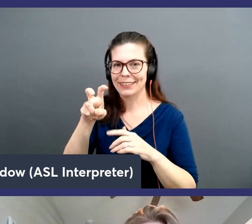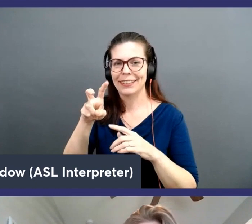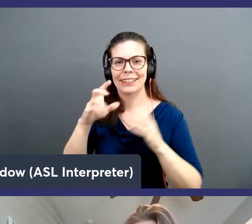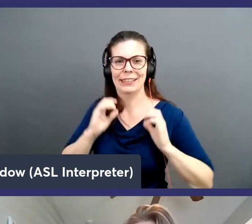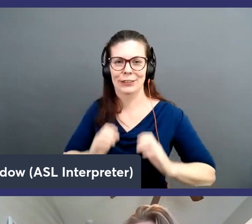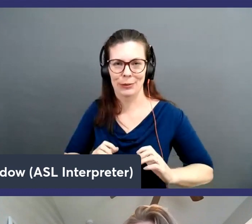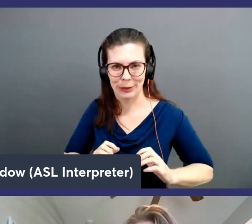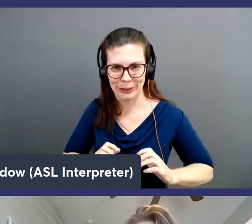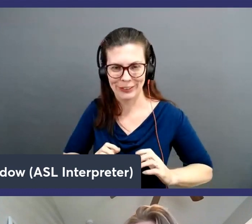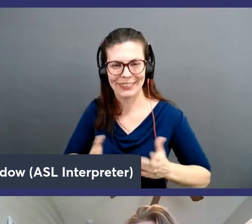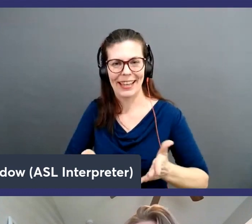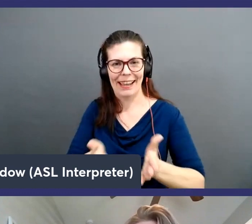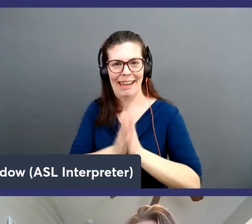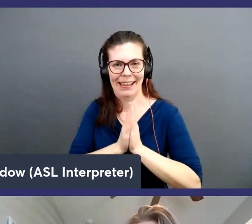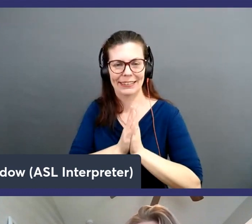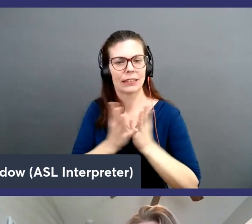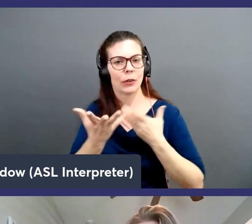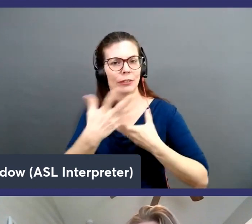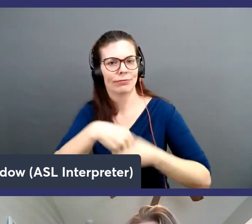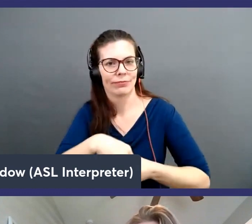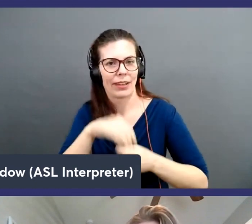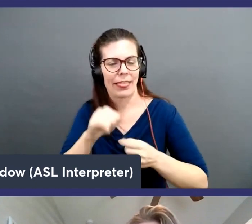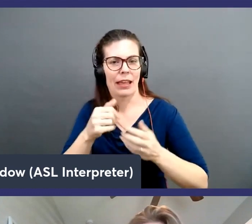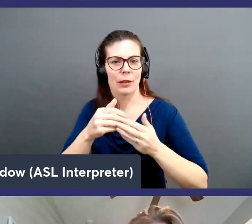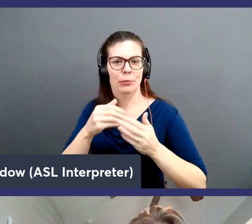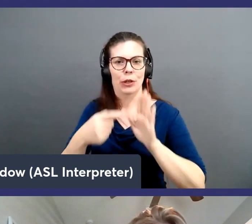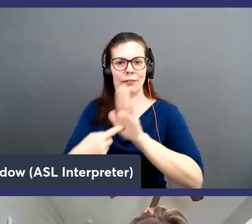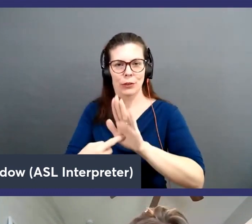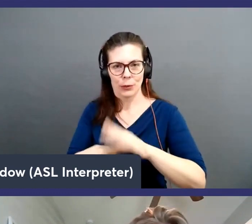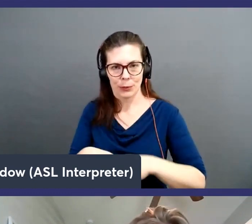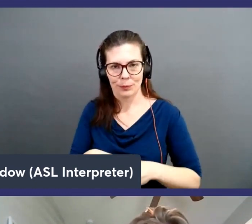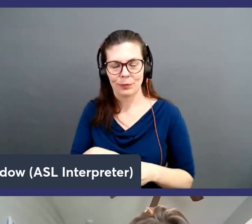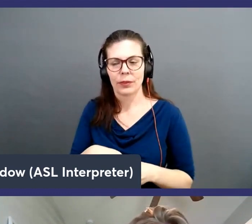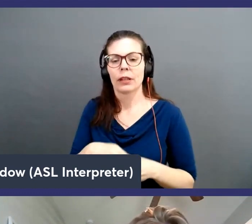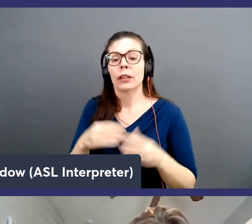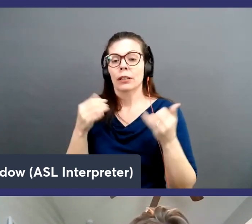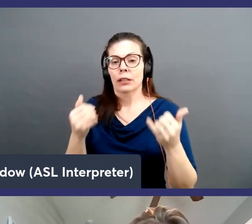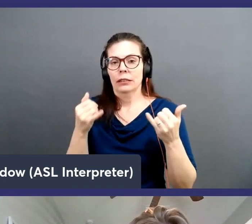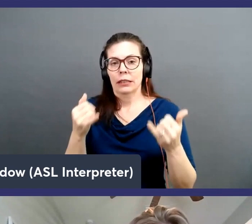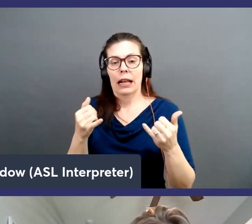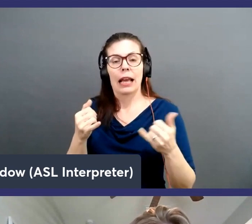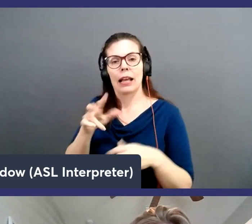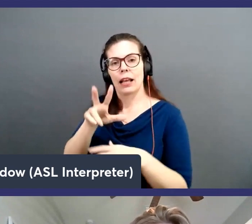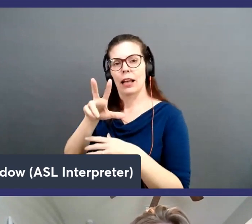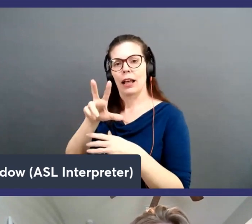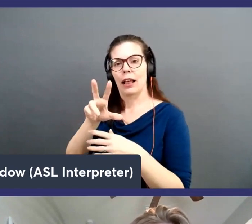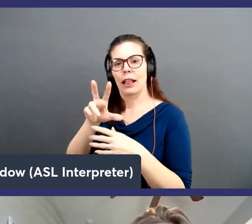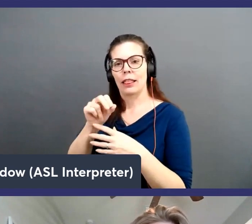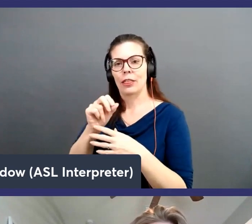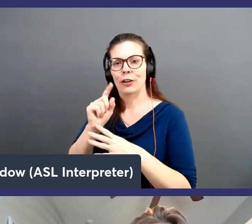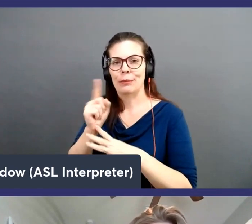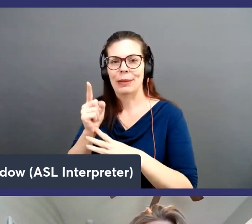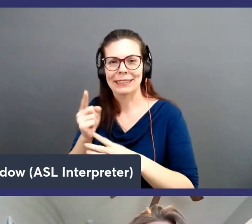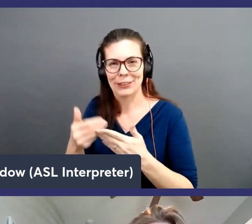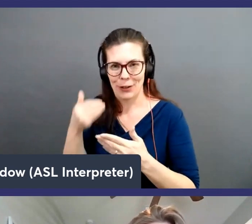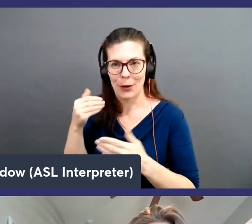who wanted to participate in the preview. So today, 30 minutes back, actually, we may at this launch